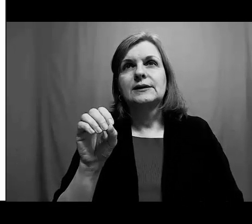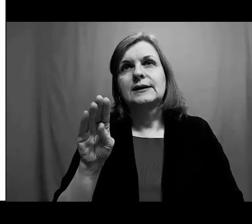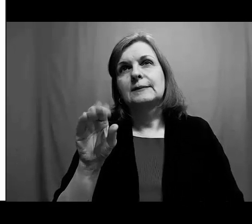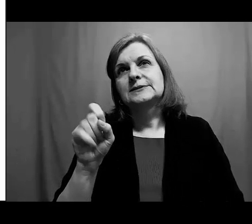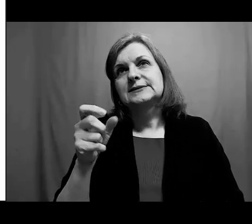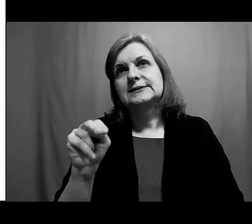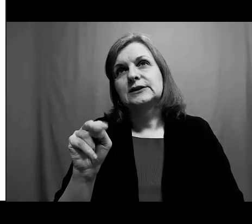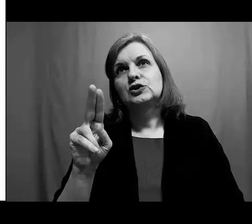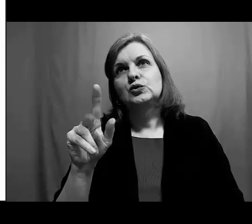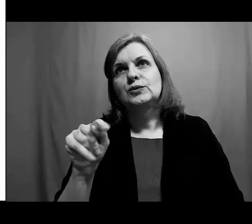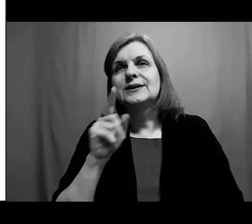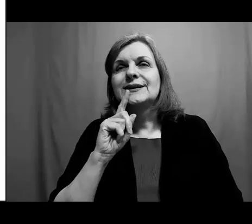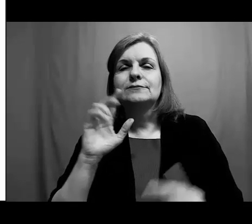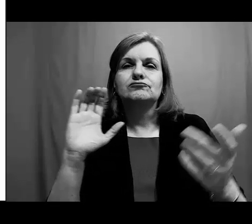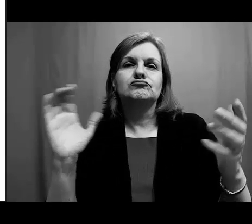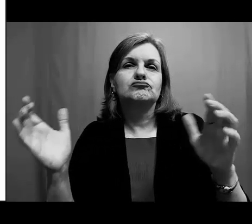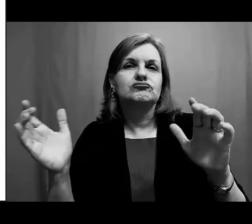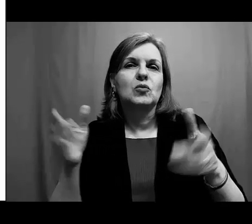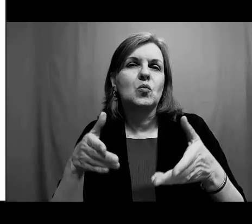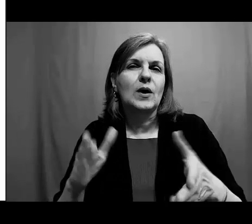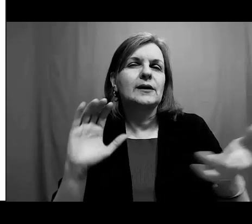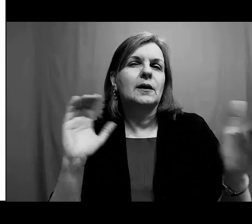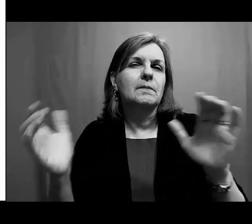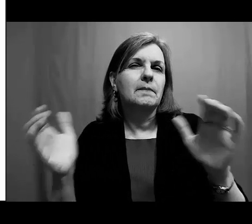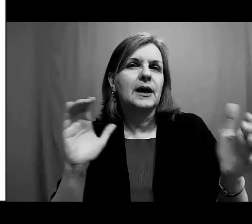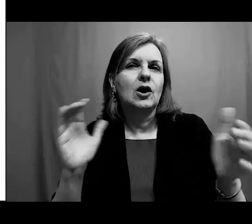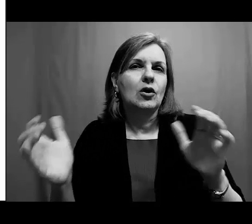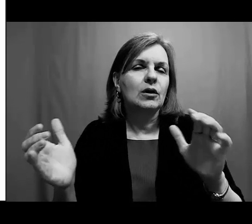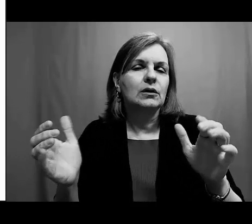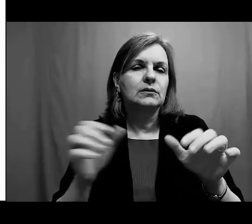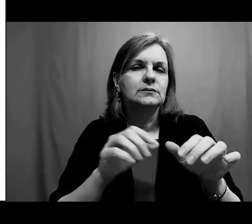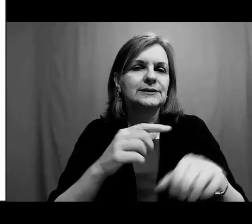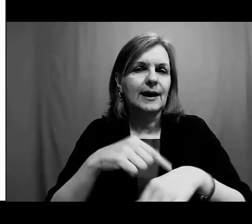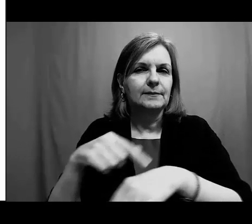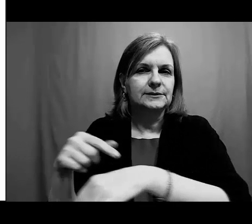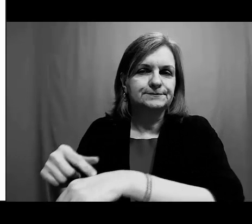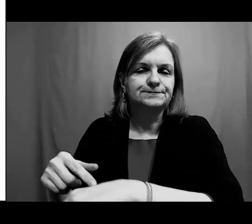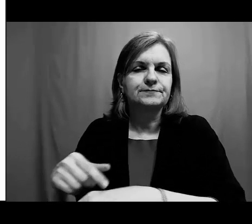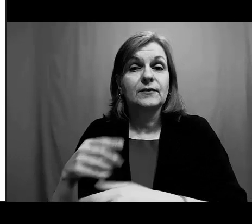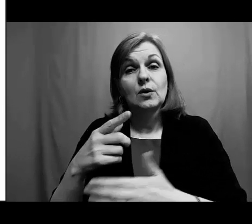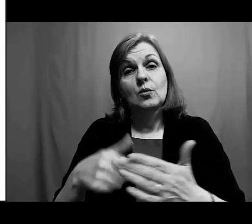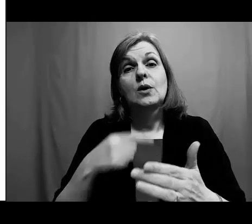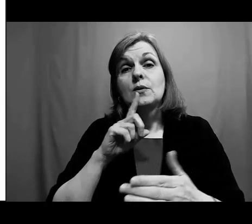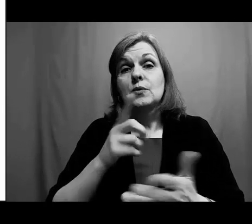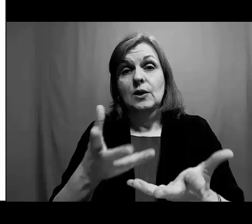but think about it as a relative scale for our purposes here and as you see what we really